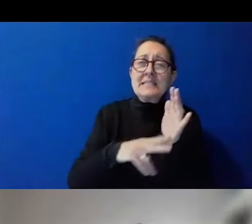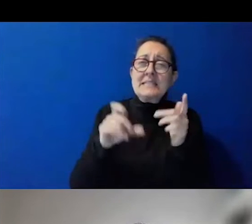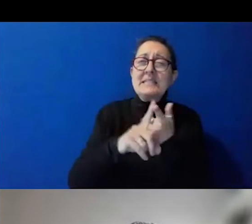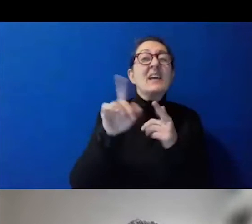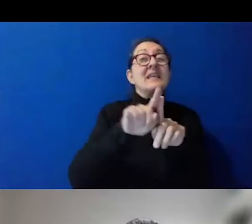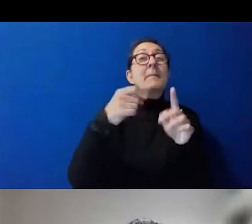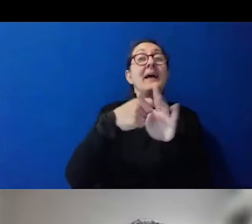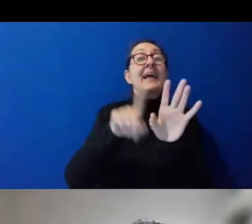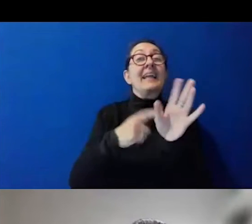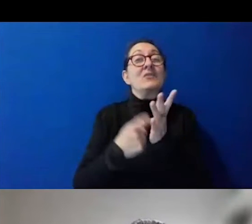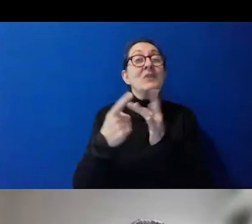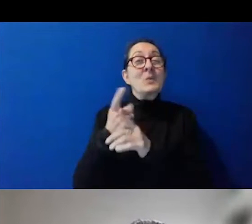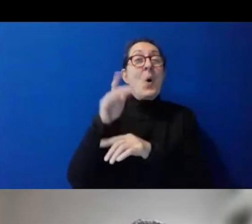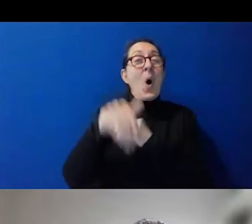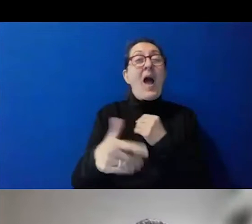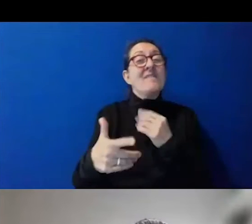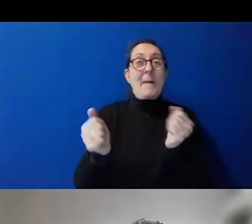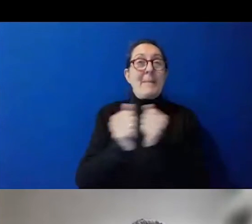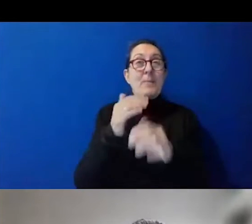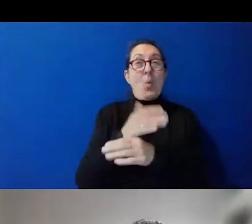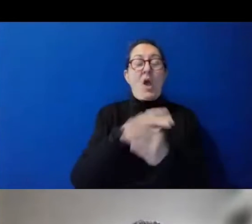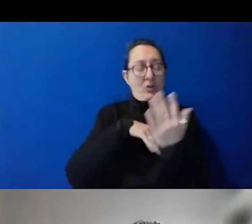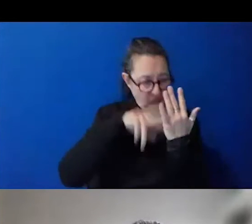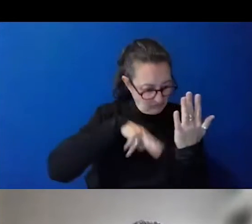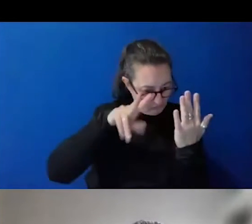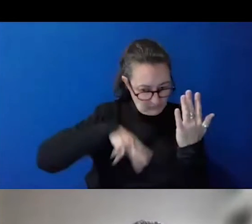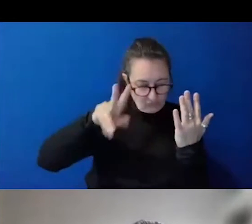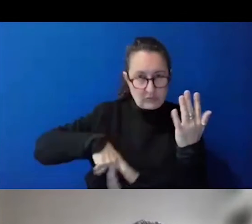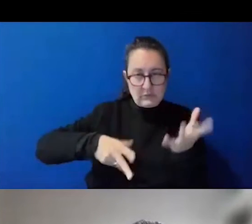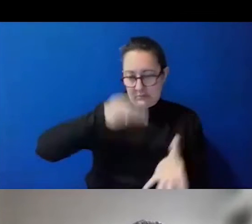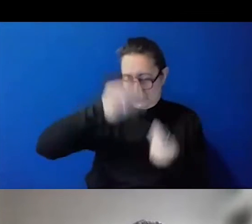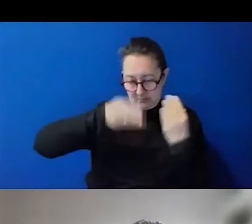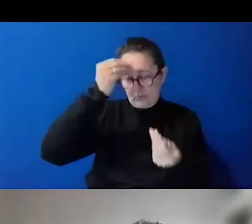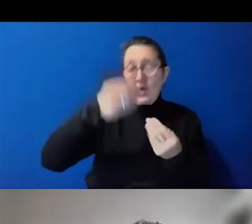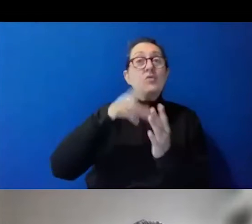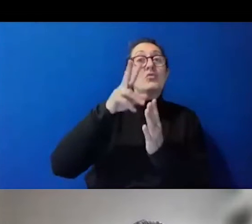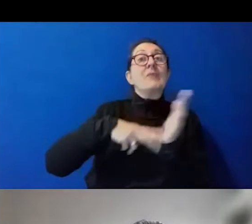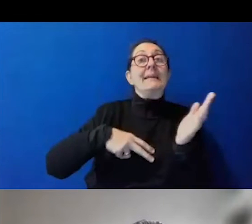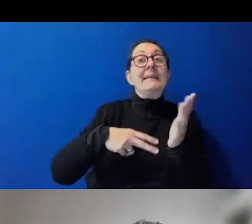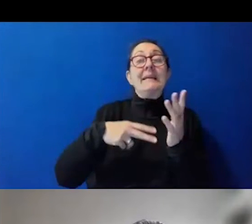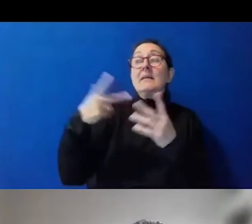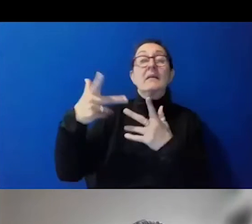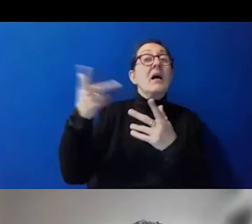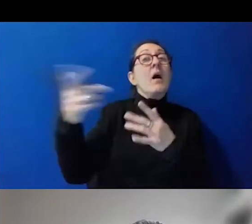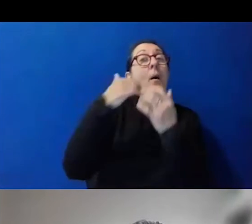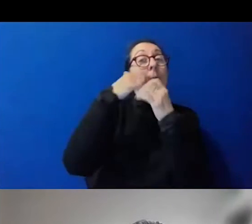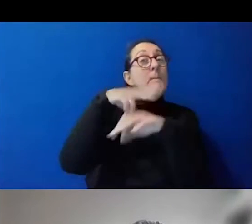this is the lot of a lawyer right but the reading a brief of evidence that police give us about